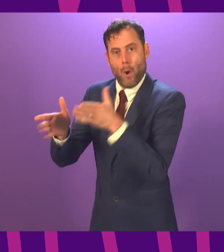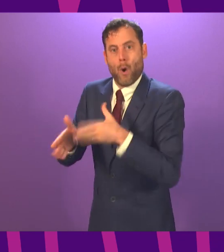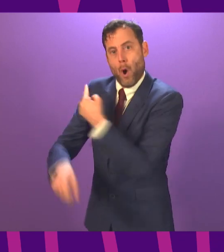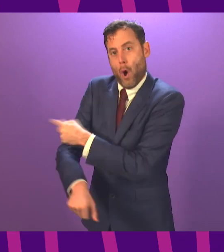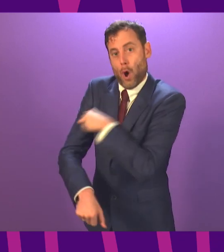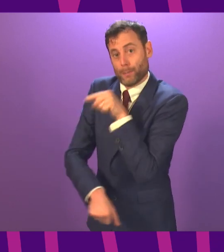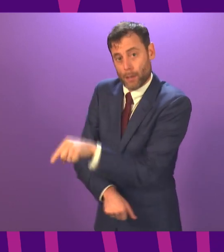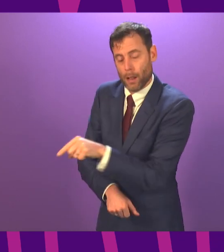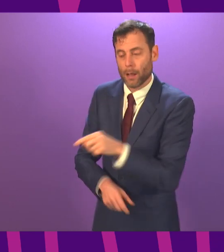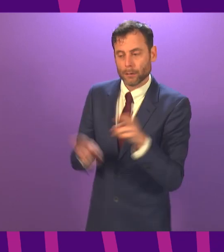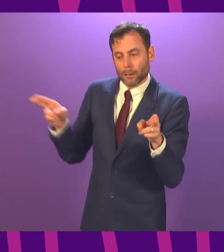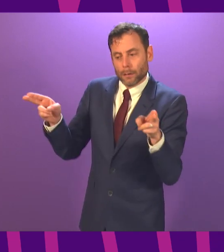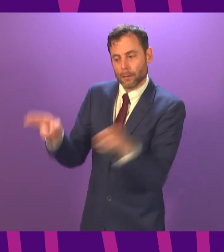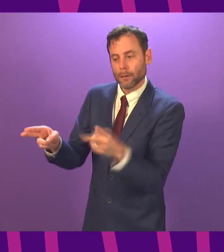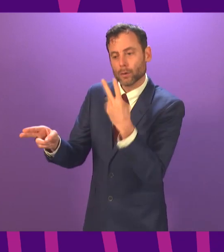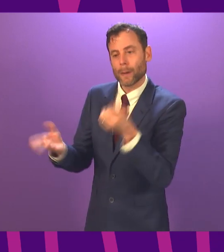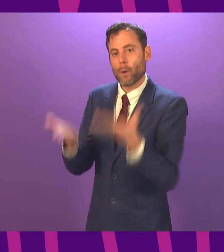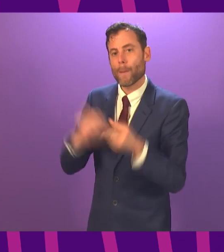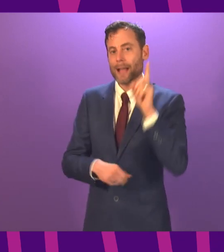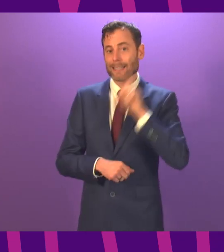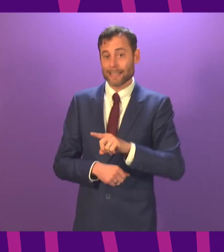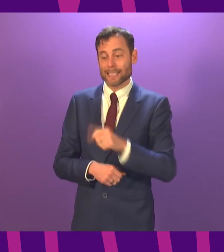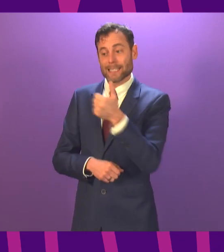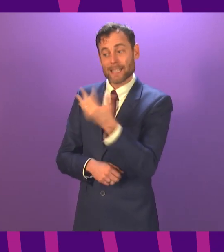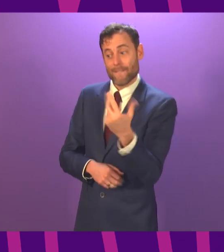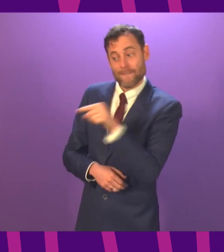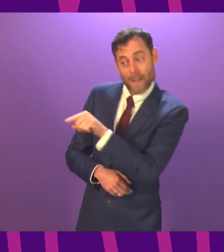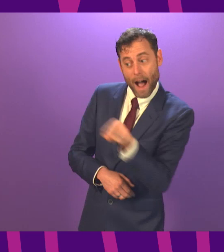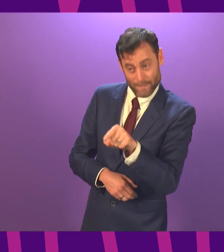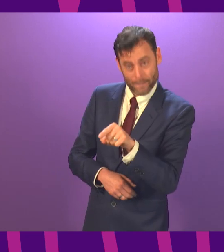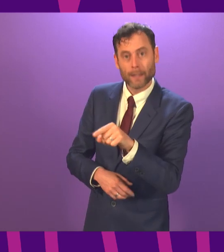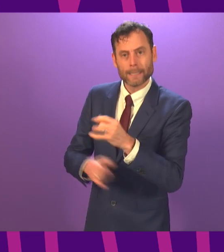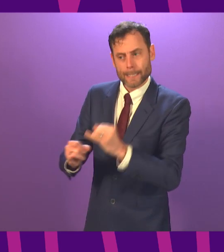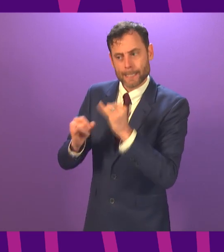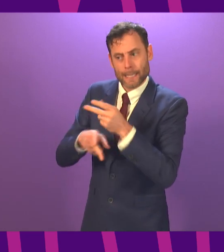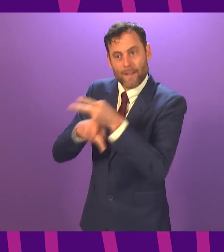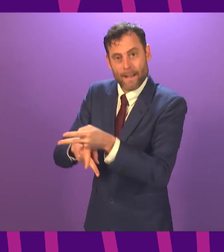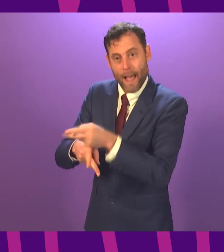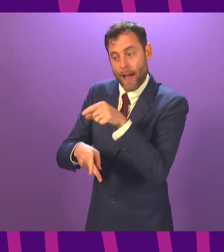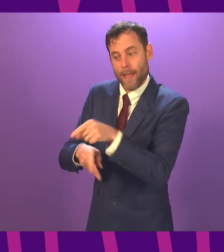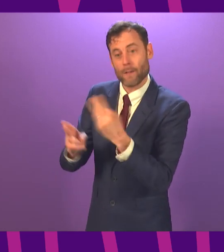which is 20 fewer than yesterday, and 56 people in intensive care, which is four fewer than yesterday.